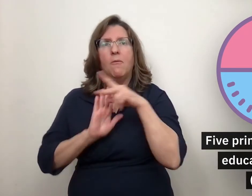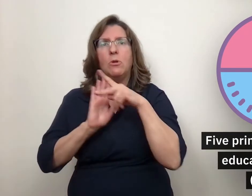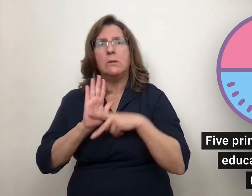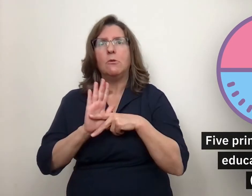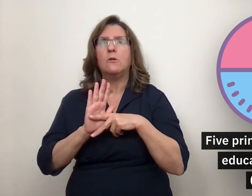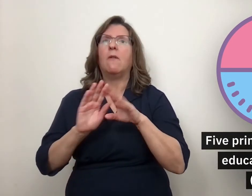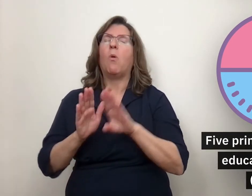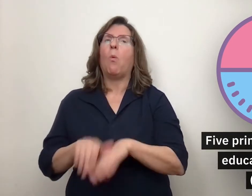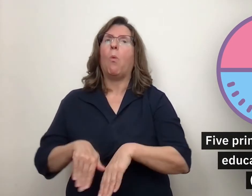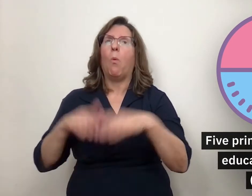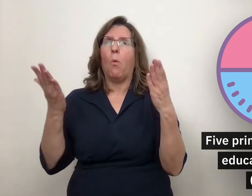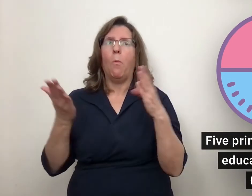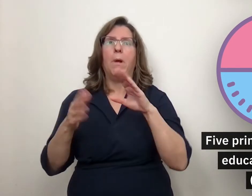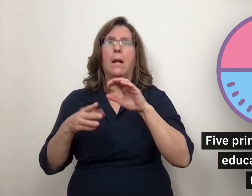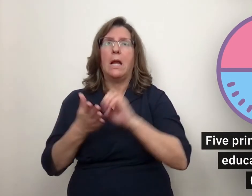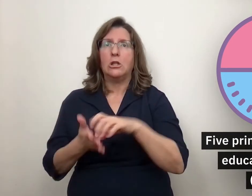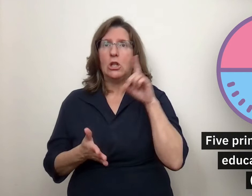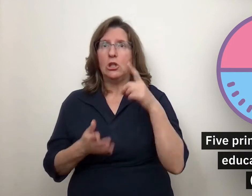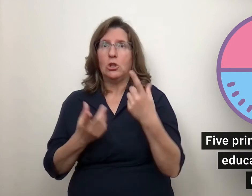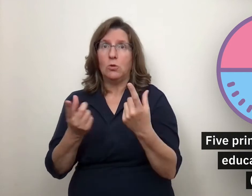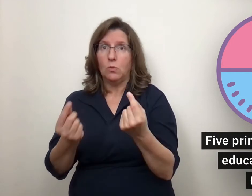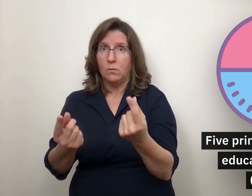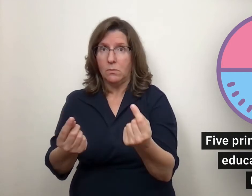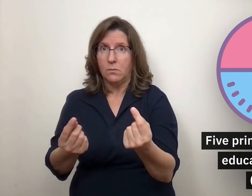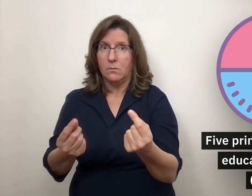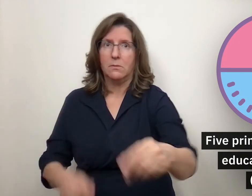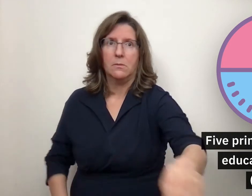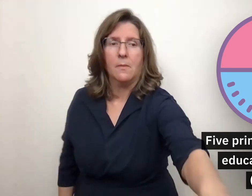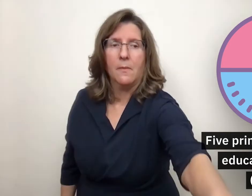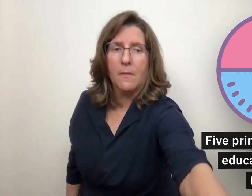There are five principles of open education practices.